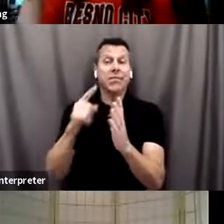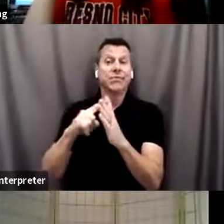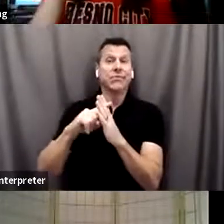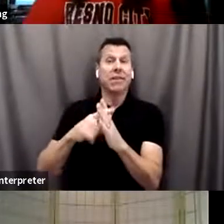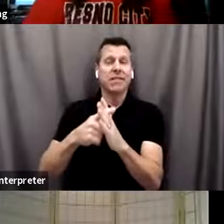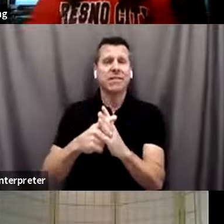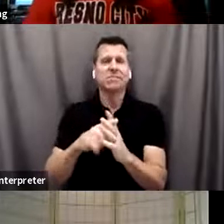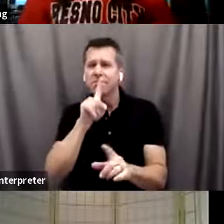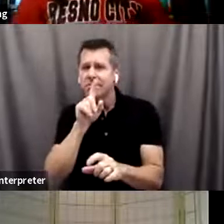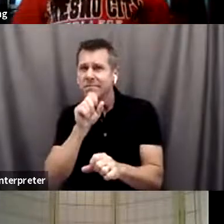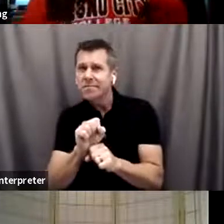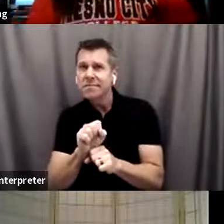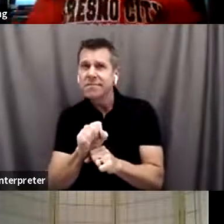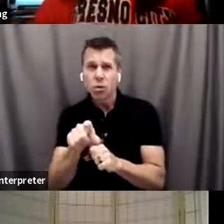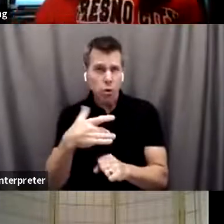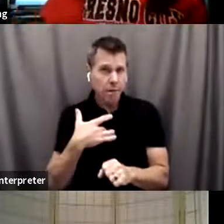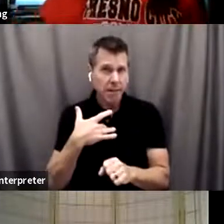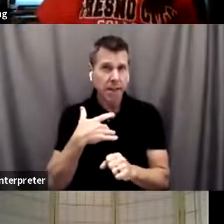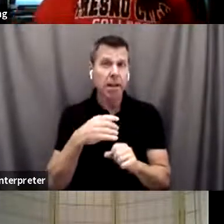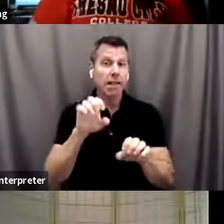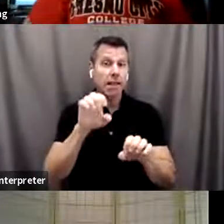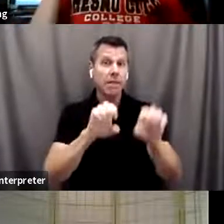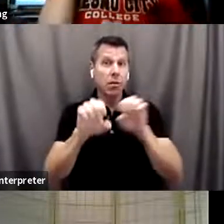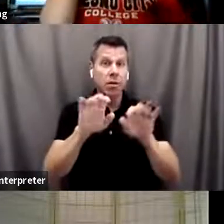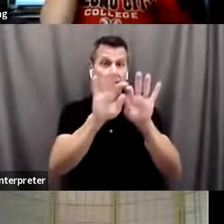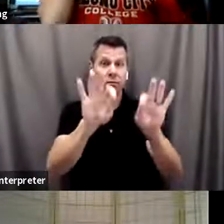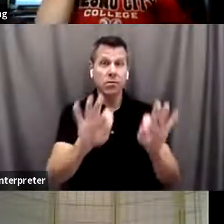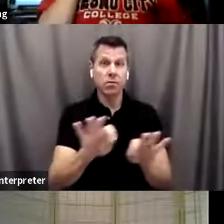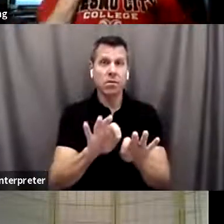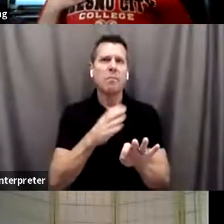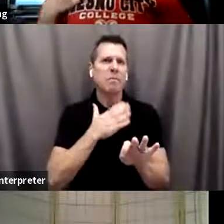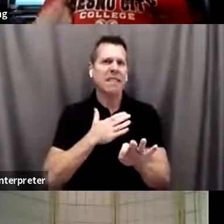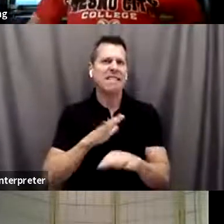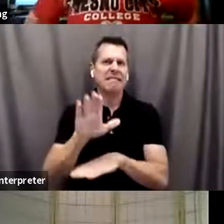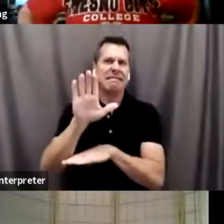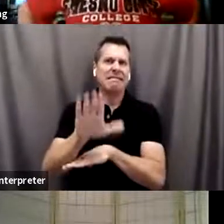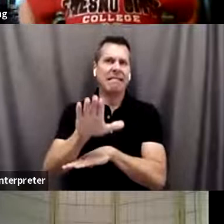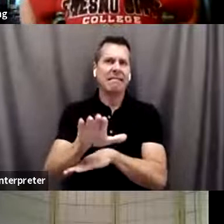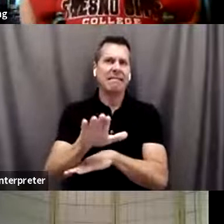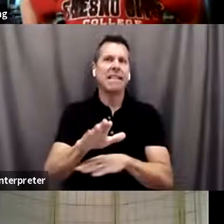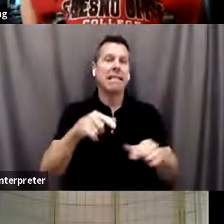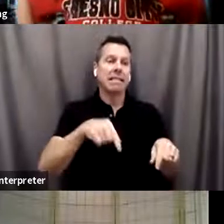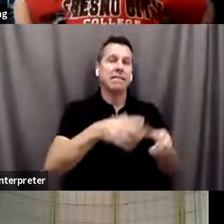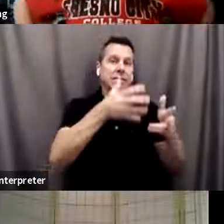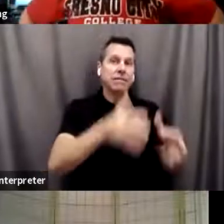sure that you do fill out your evaluation, also at the end of the day at the end of this presentation that's located in your online